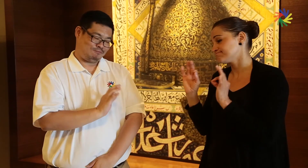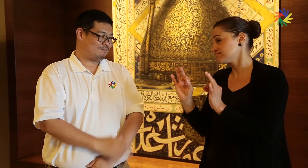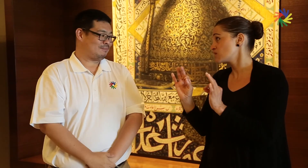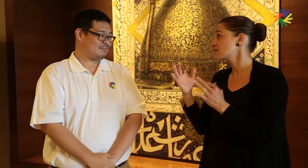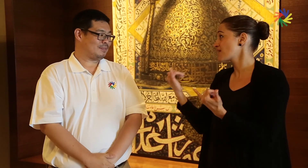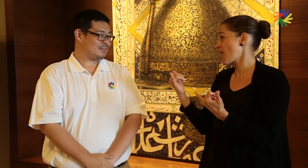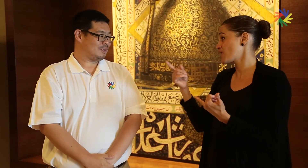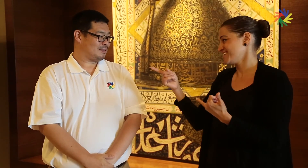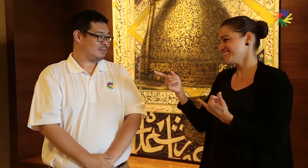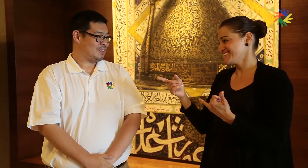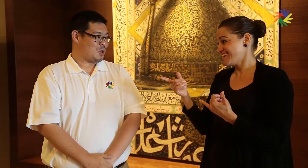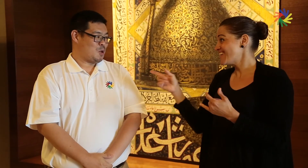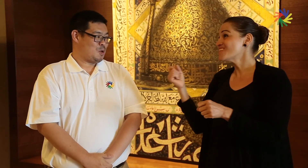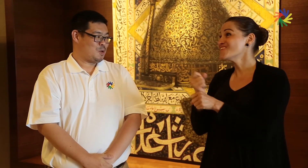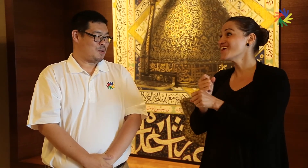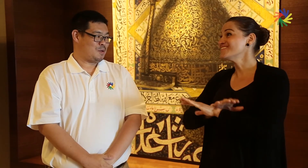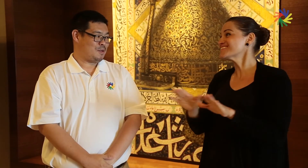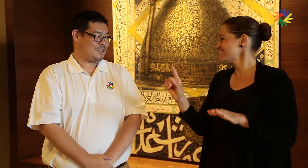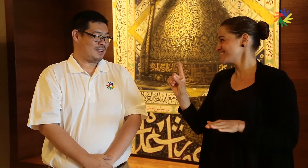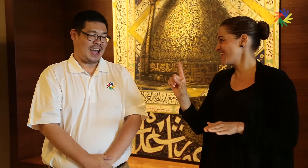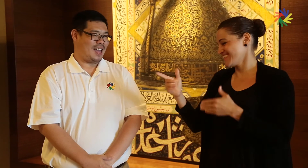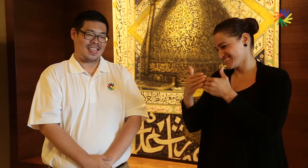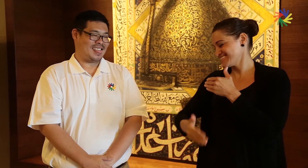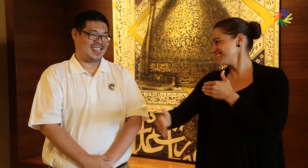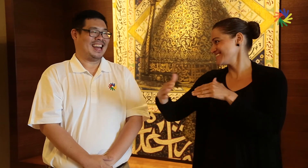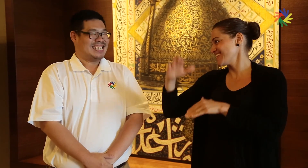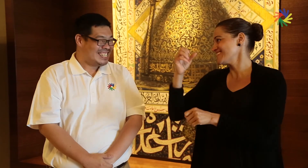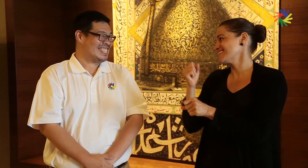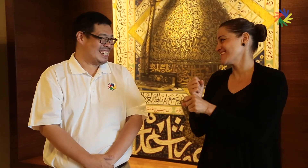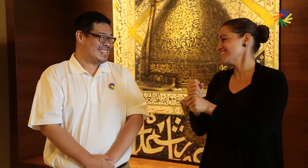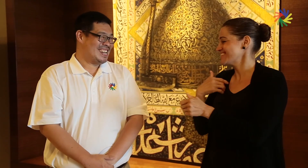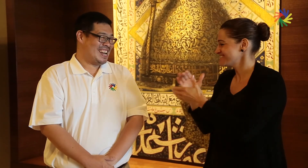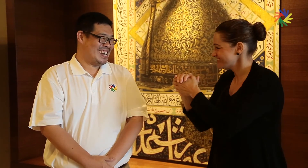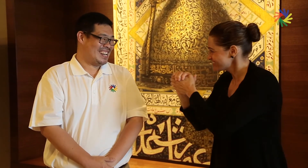DB- Thank you very much. I am fully aware of your heavy workload